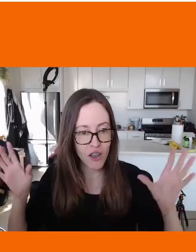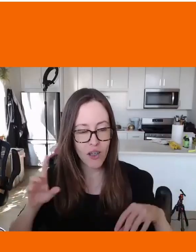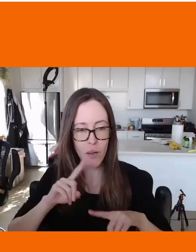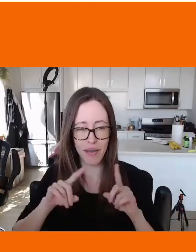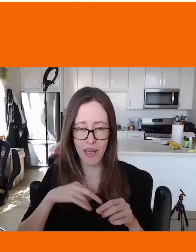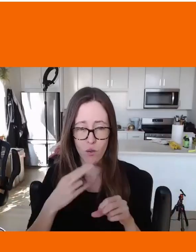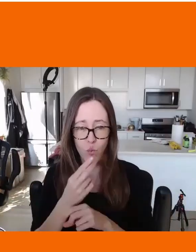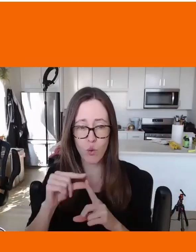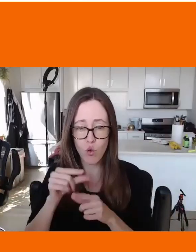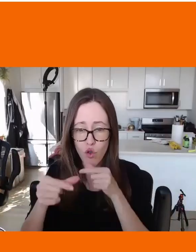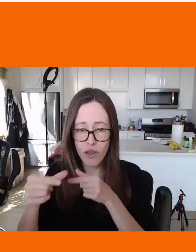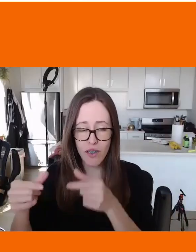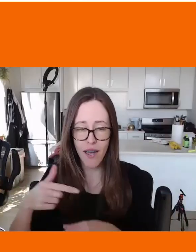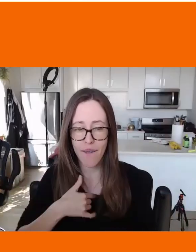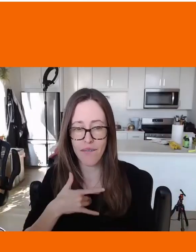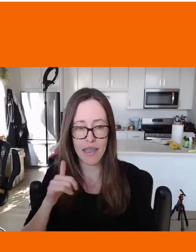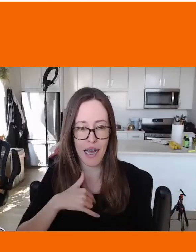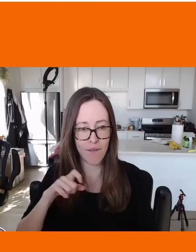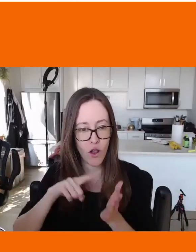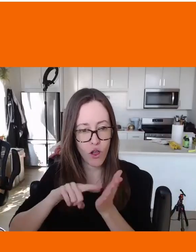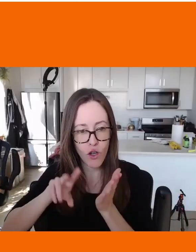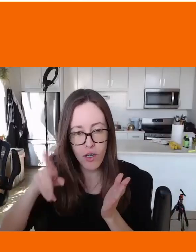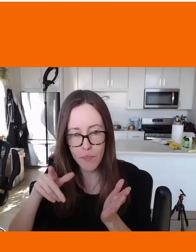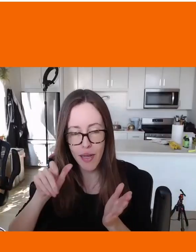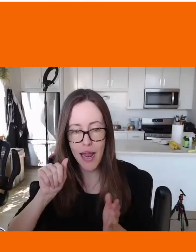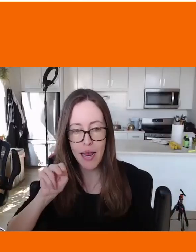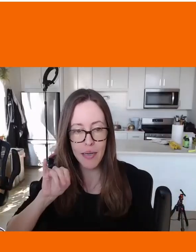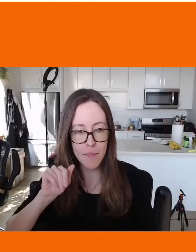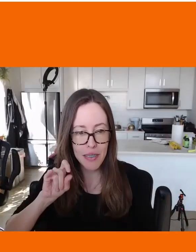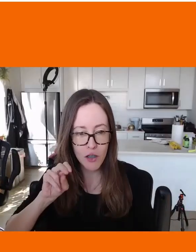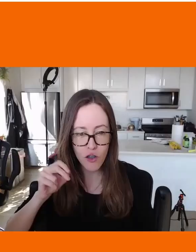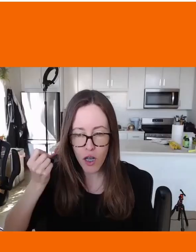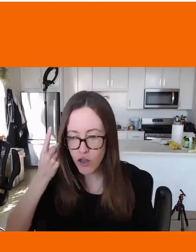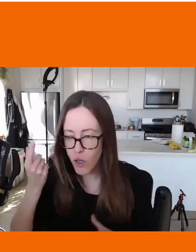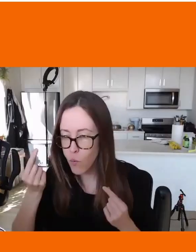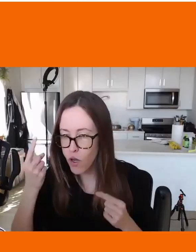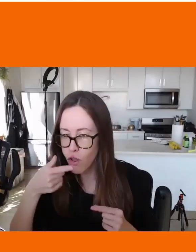it's very clear and easy to do that in ASL in a way that makes sense. But in English, you have to understand